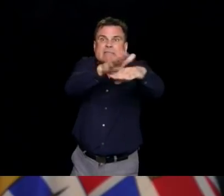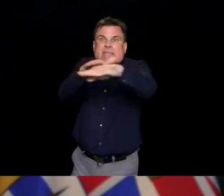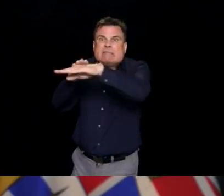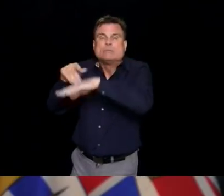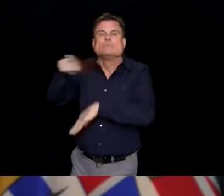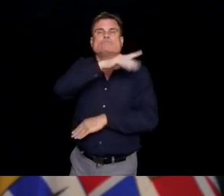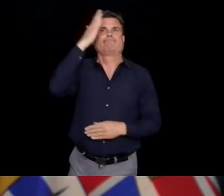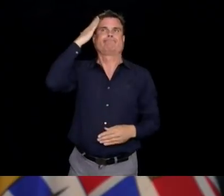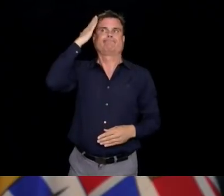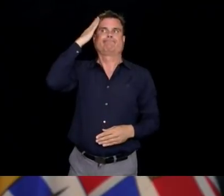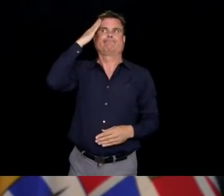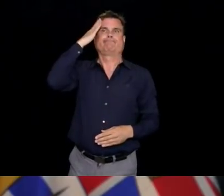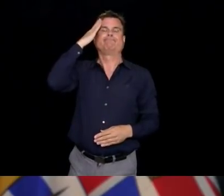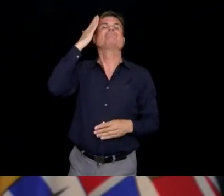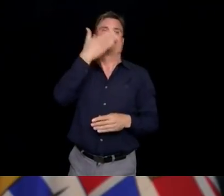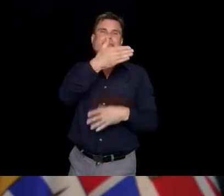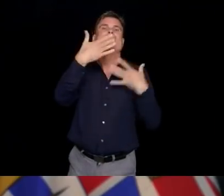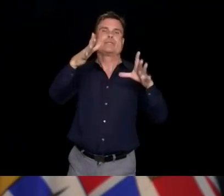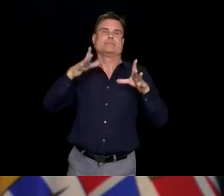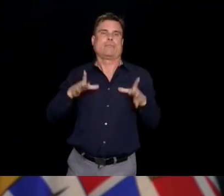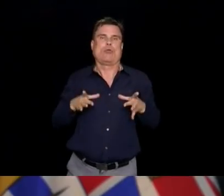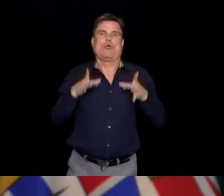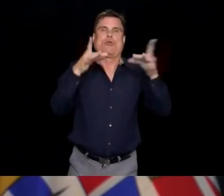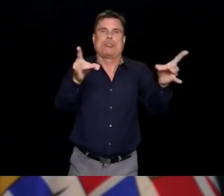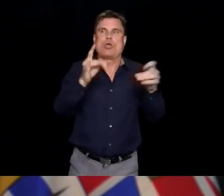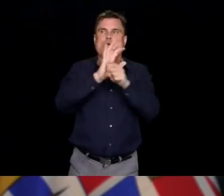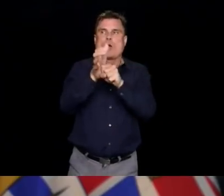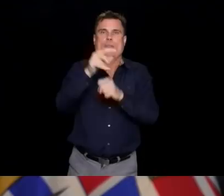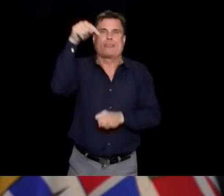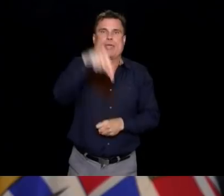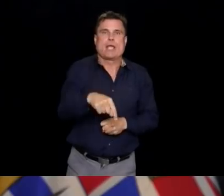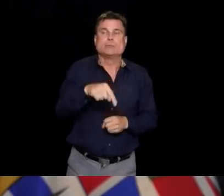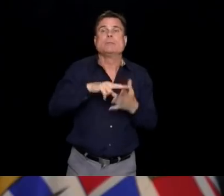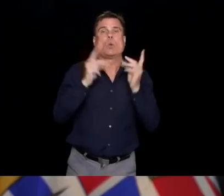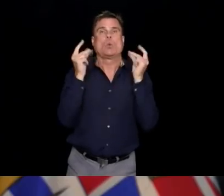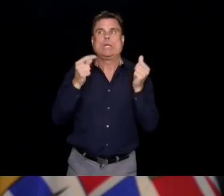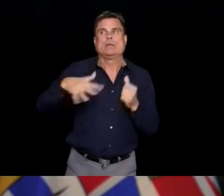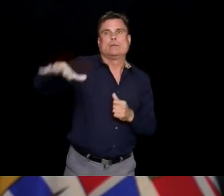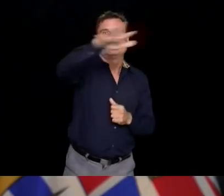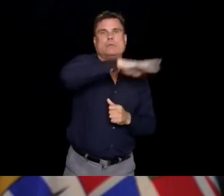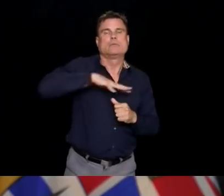exposed at an event and that way we can and people quickly. We can break the strange of transmission